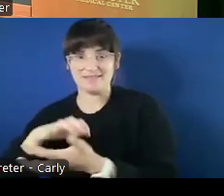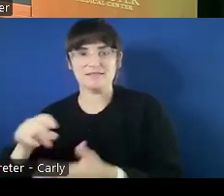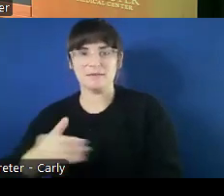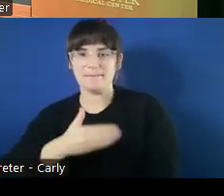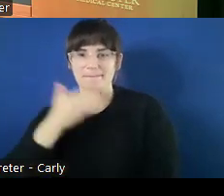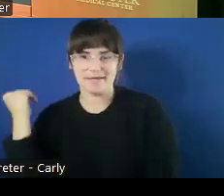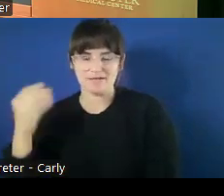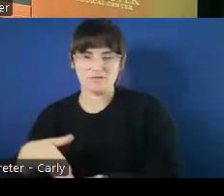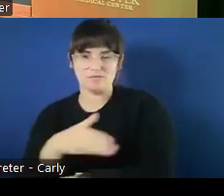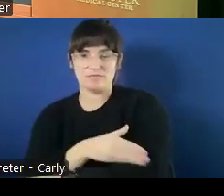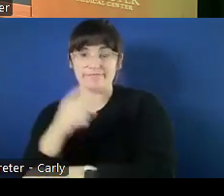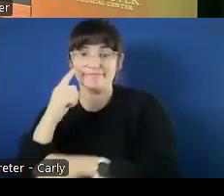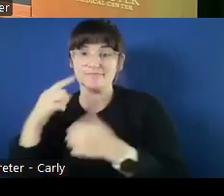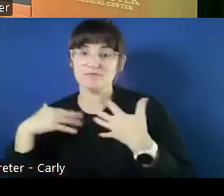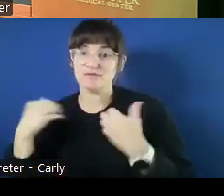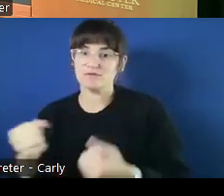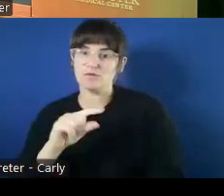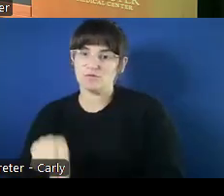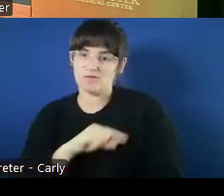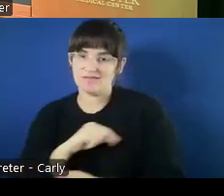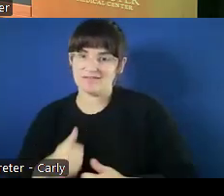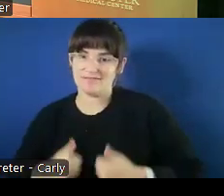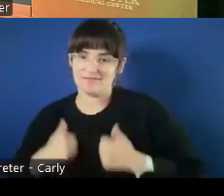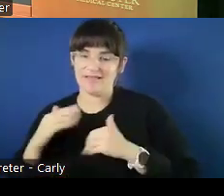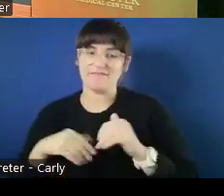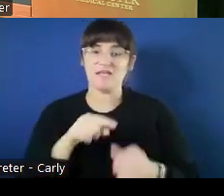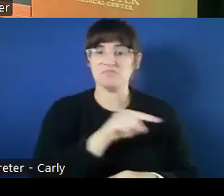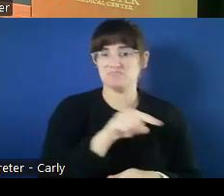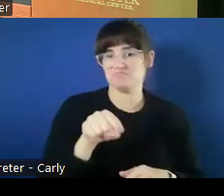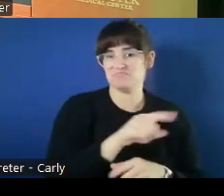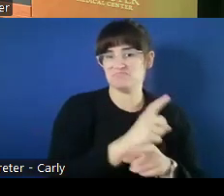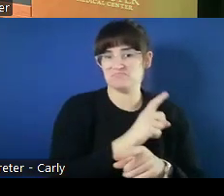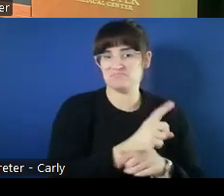improvements in mental health related quality of life than usual care with relatively small effects